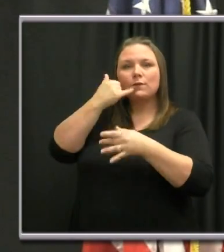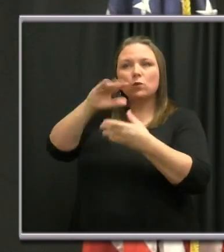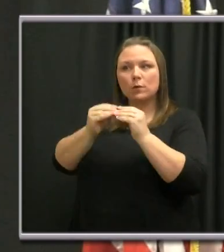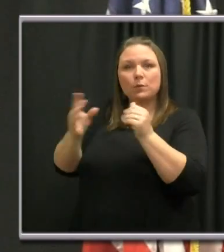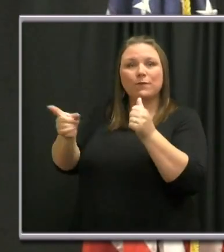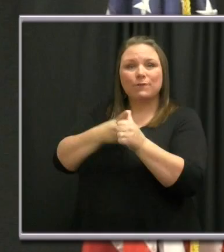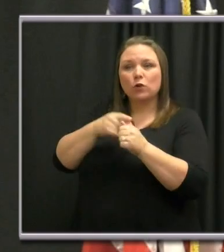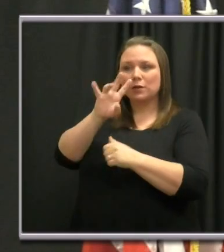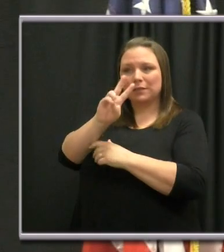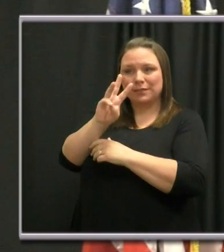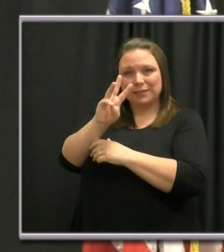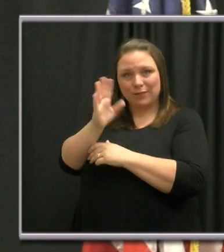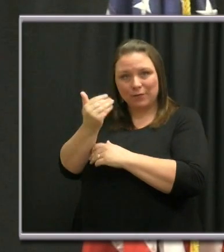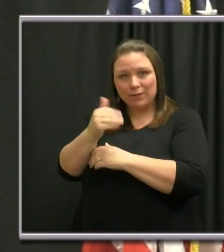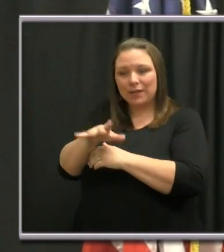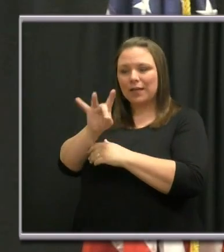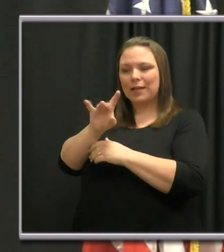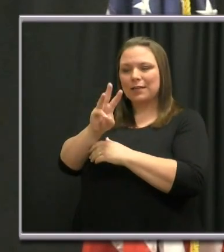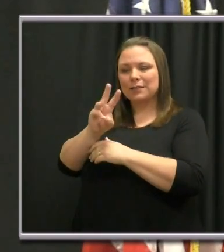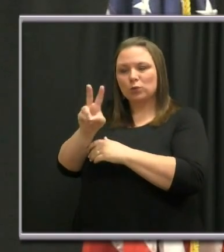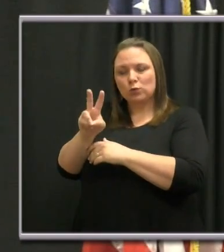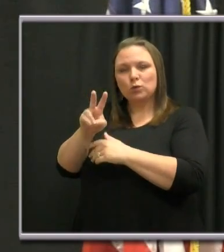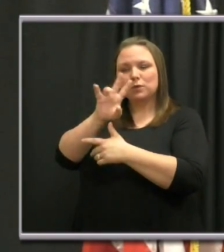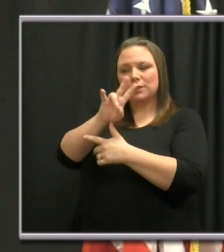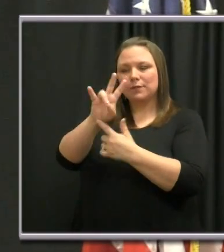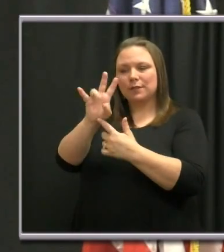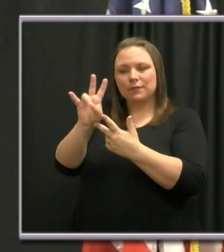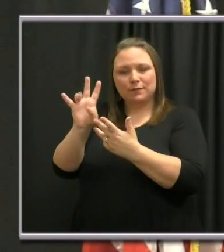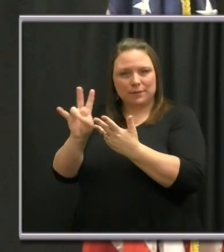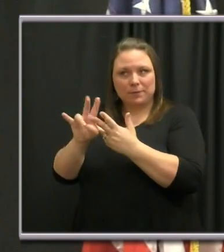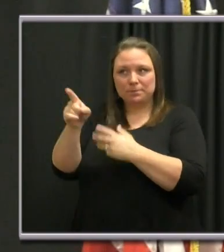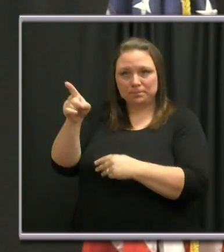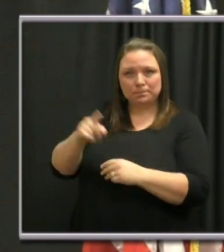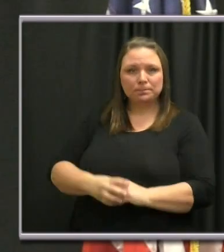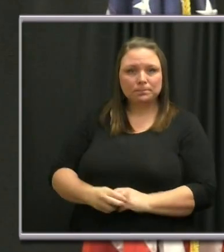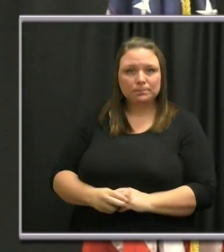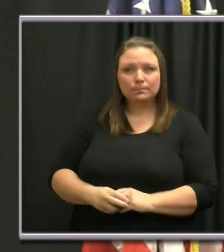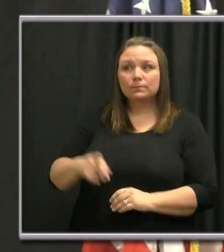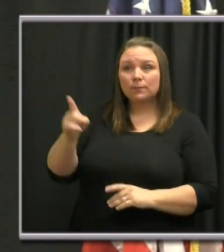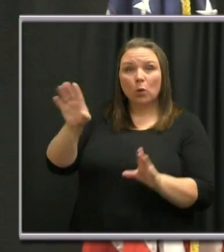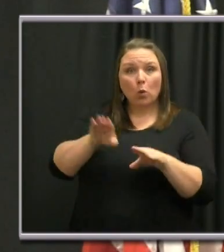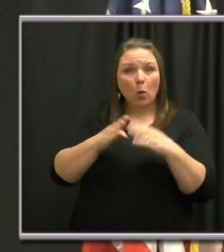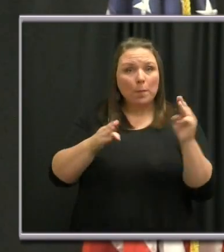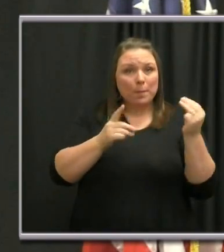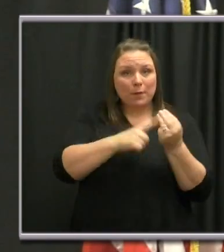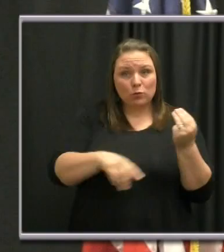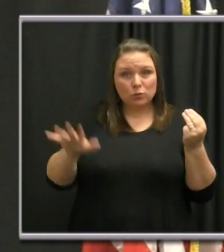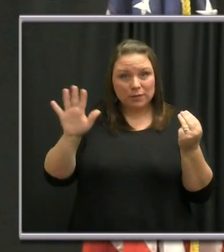INFORMATION YOU MAY CONSIDER